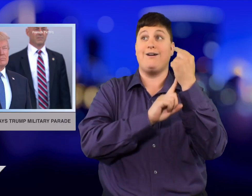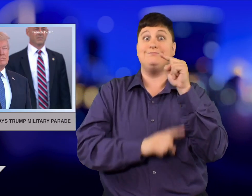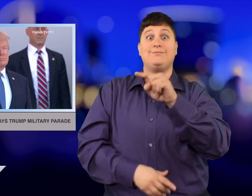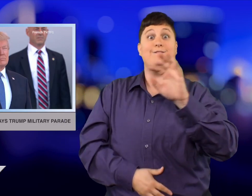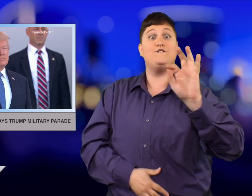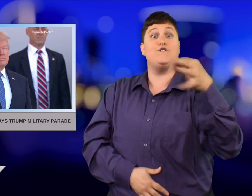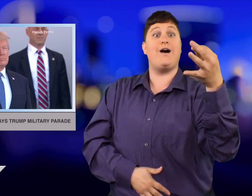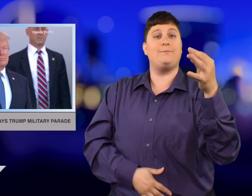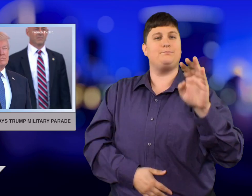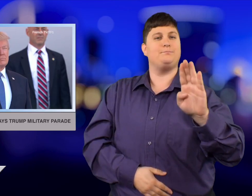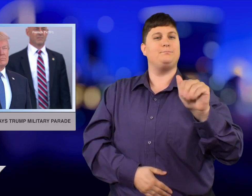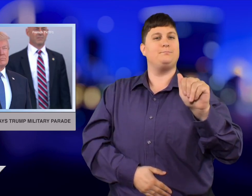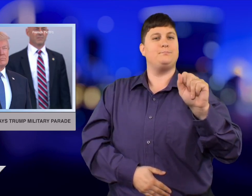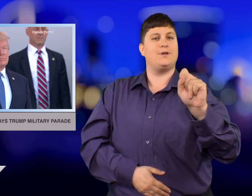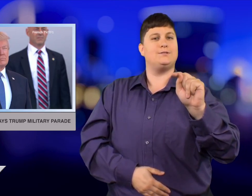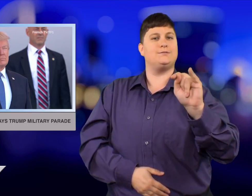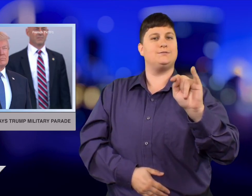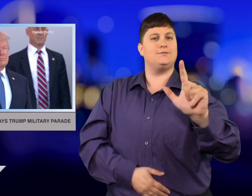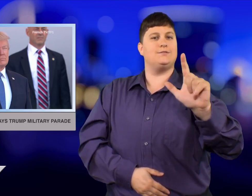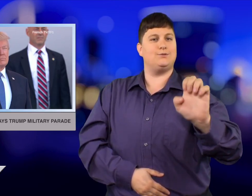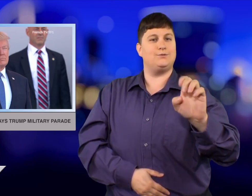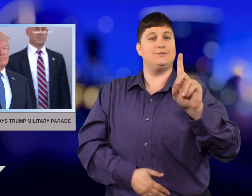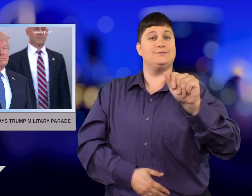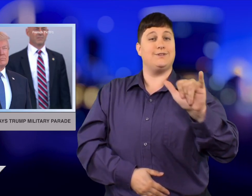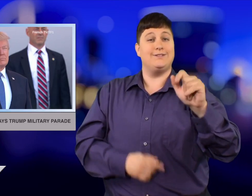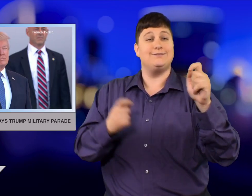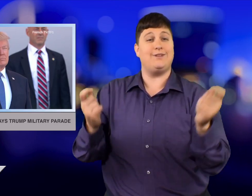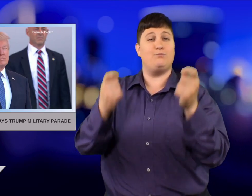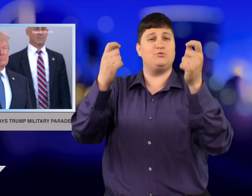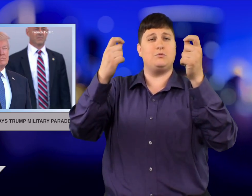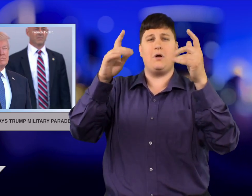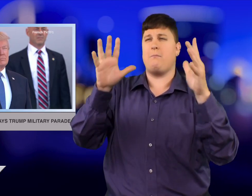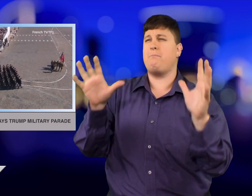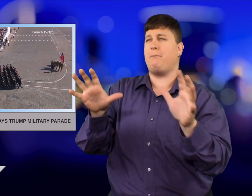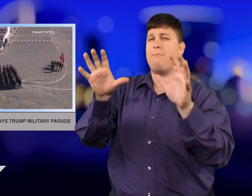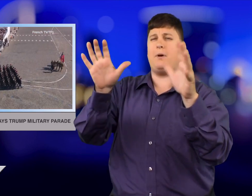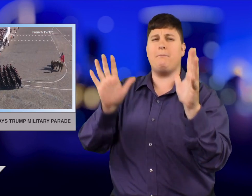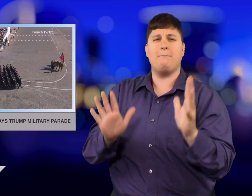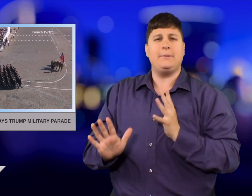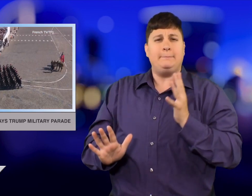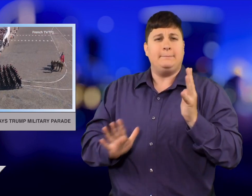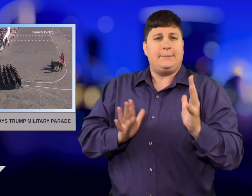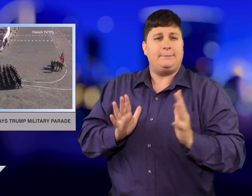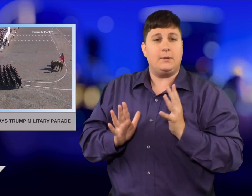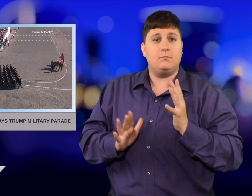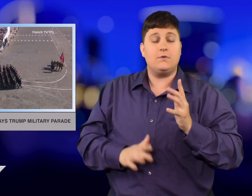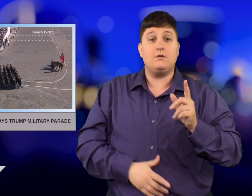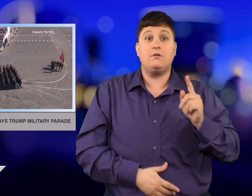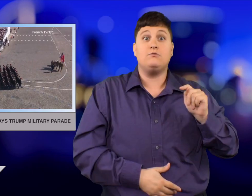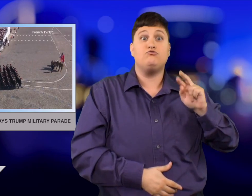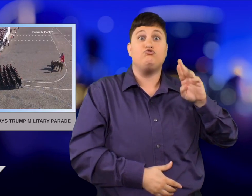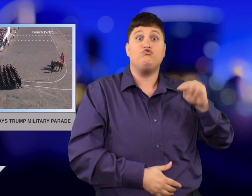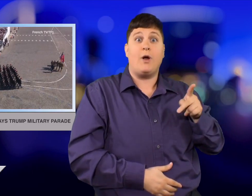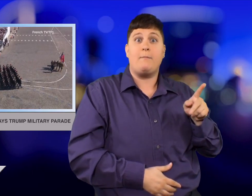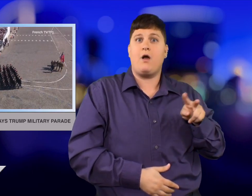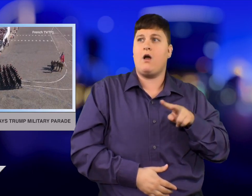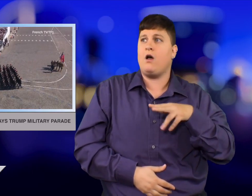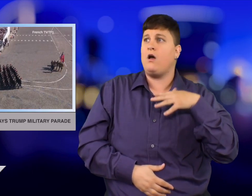Last year Trump was wowed by the Bastille Day celebration in France and it was something